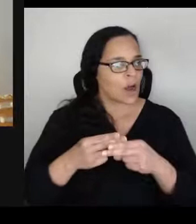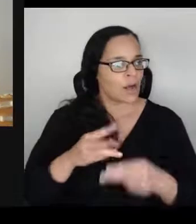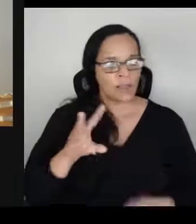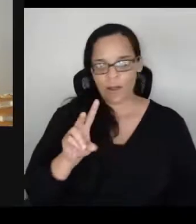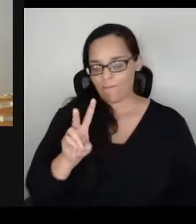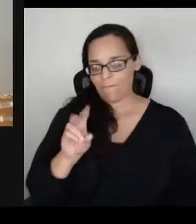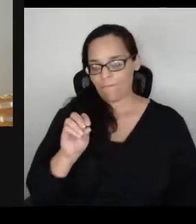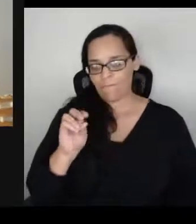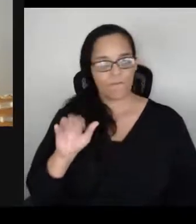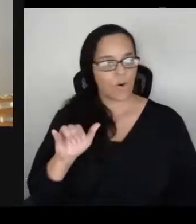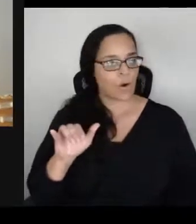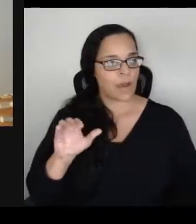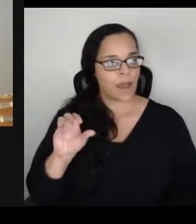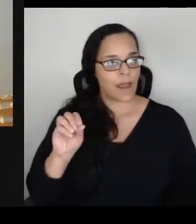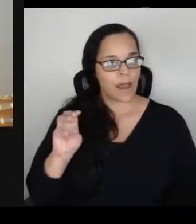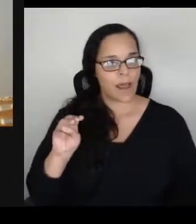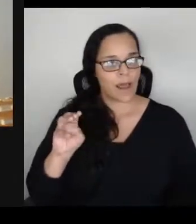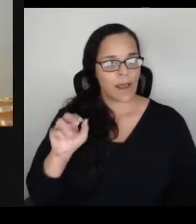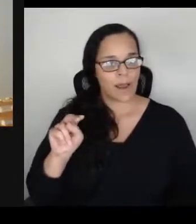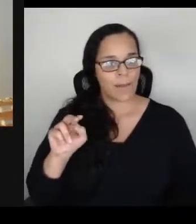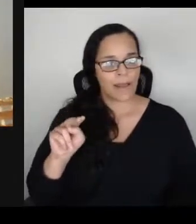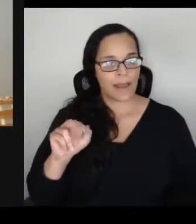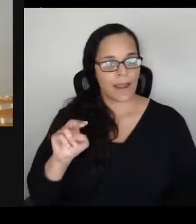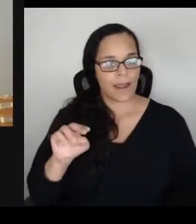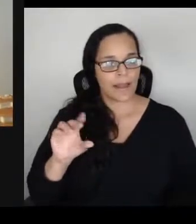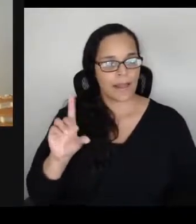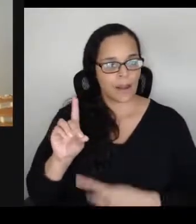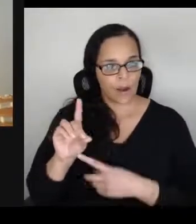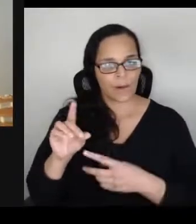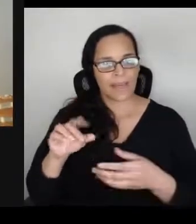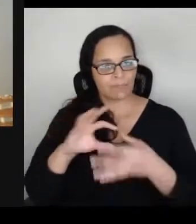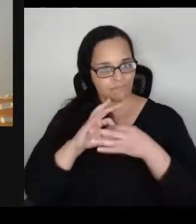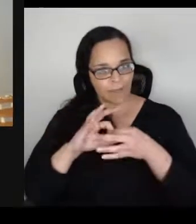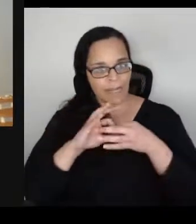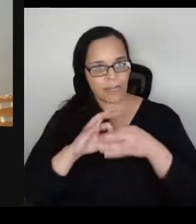and it's about the very human desire to just live freely